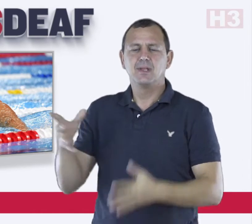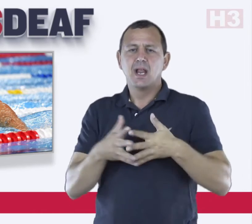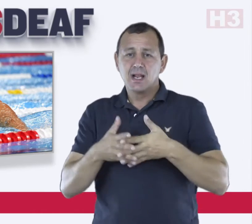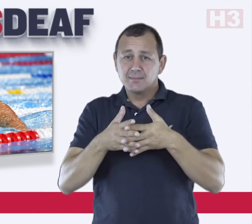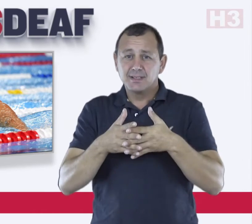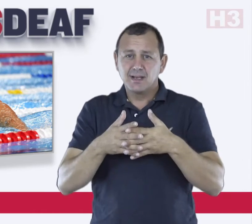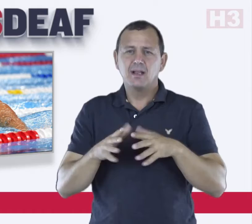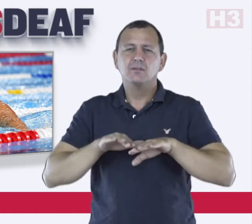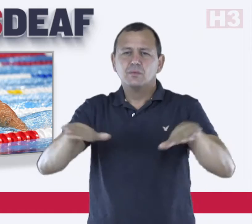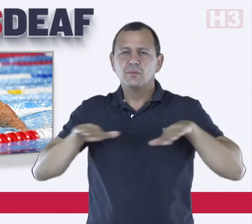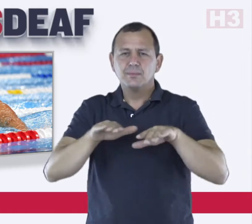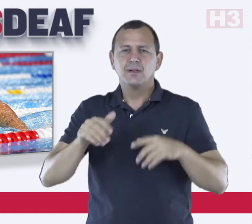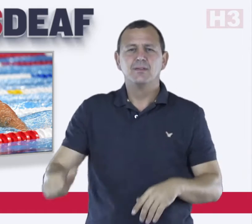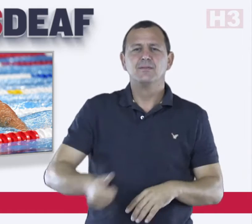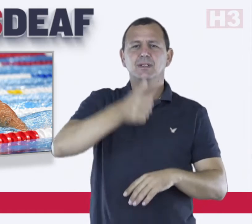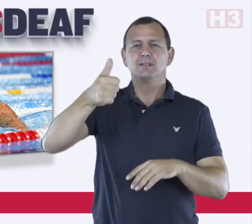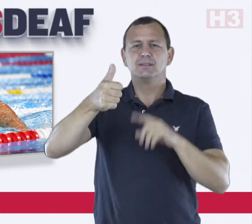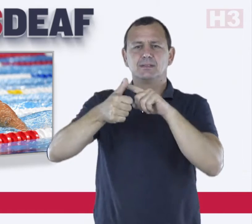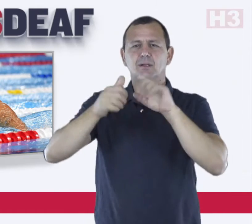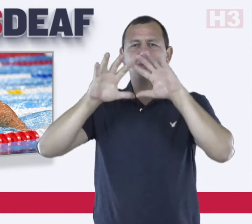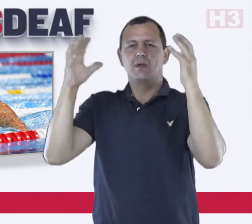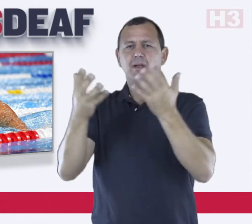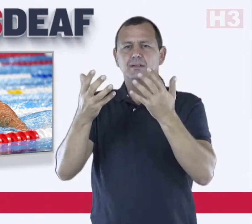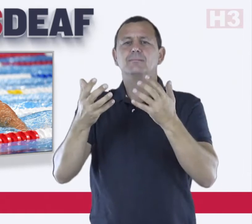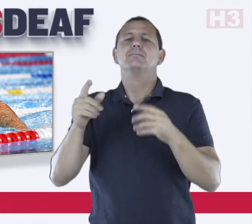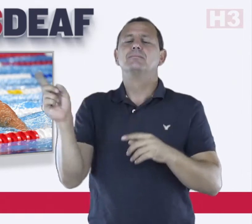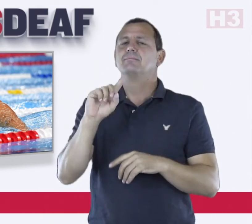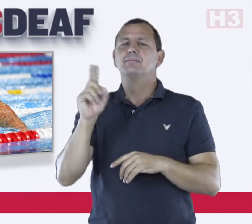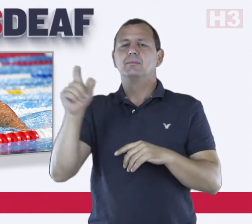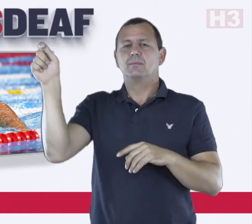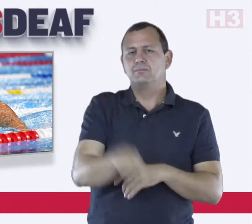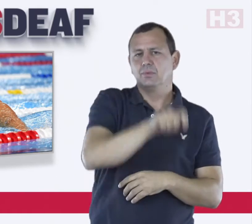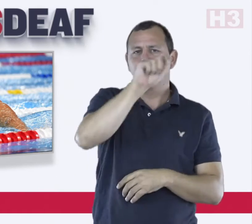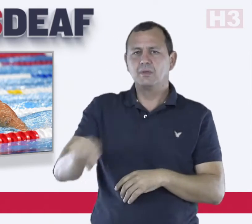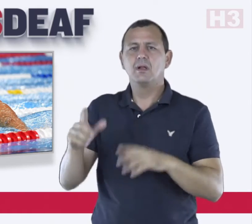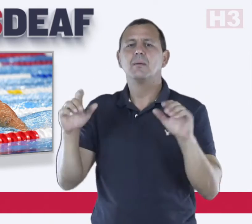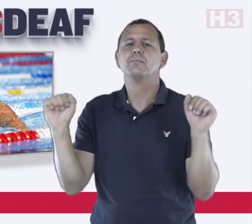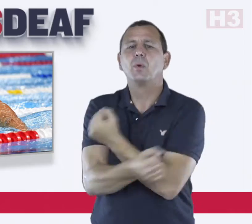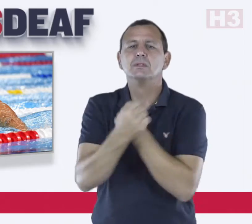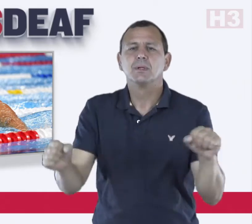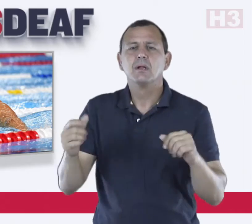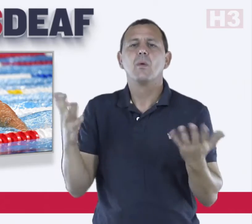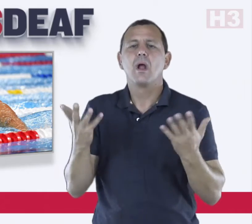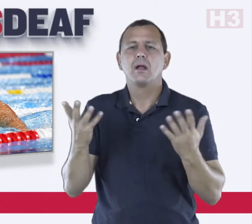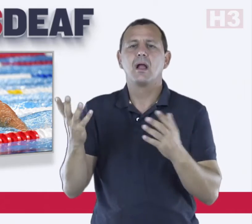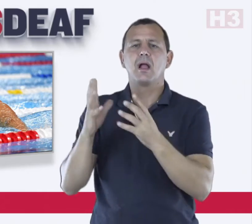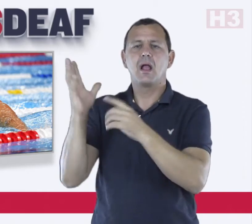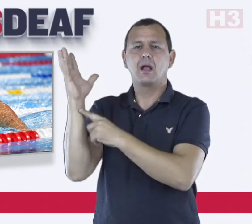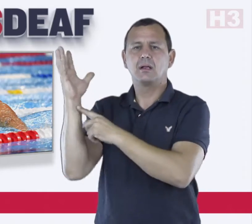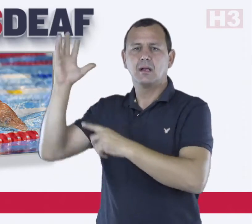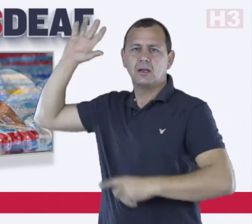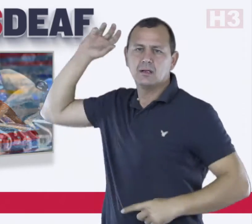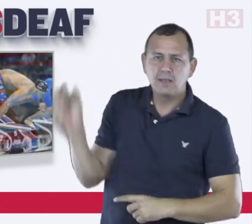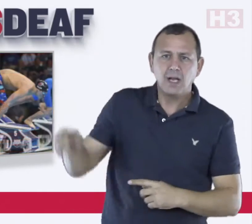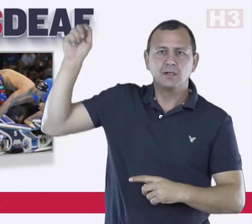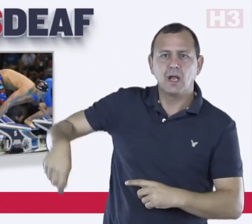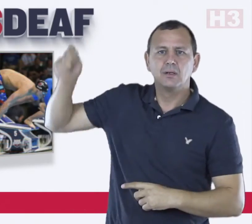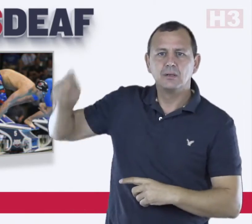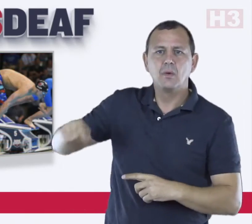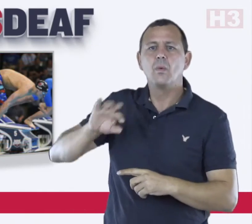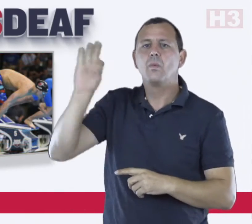The USA Swimming federation disallowed hand signals because